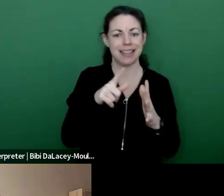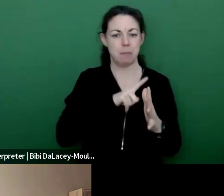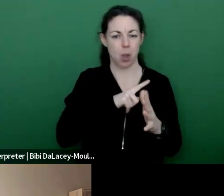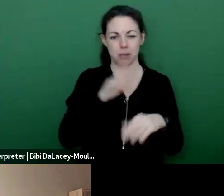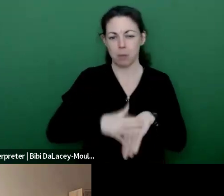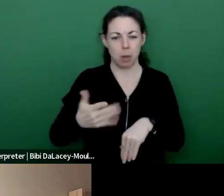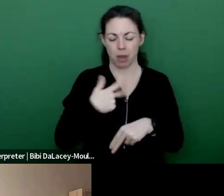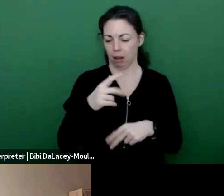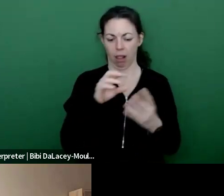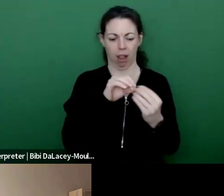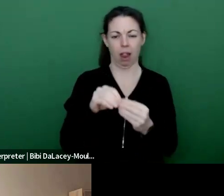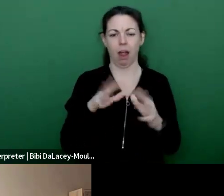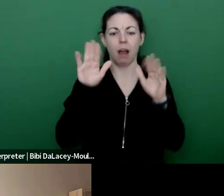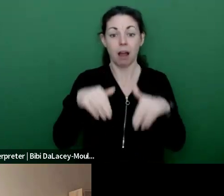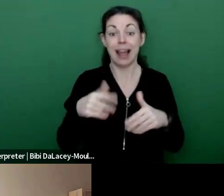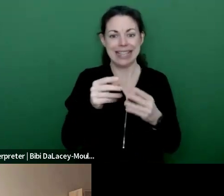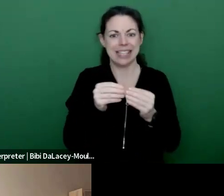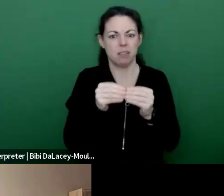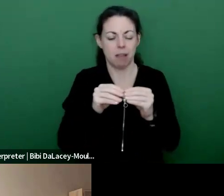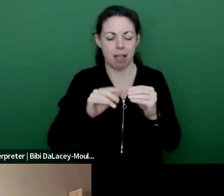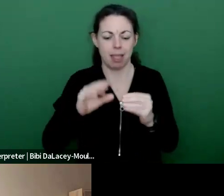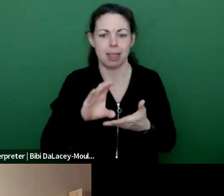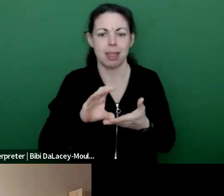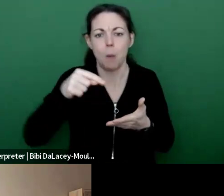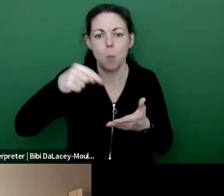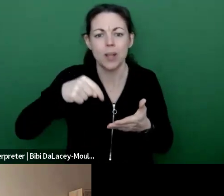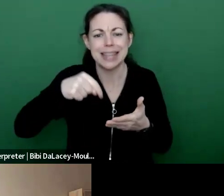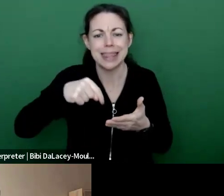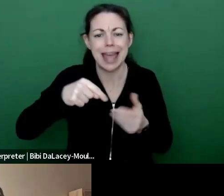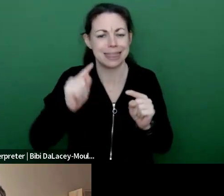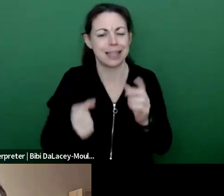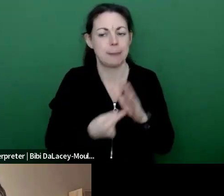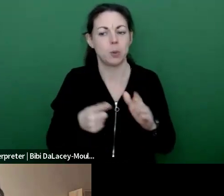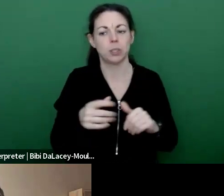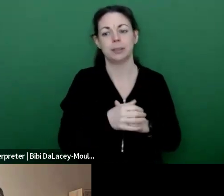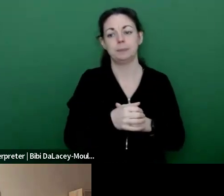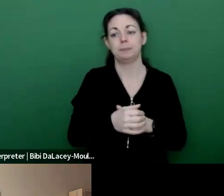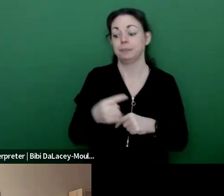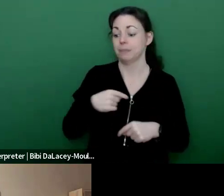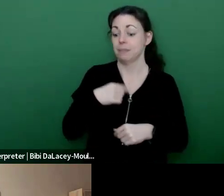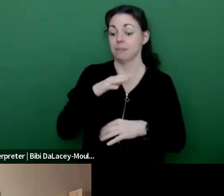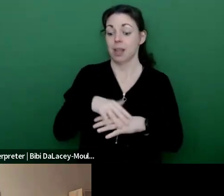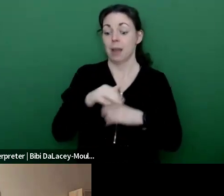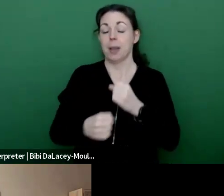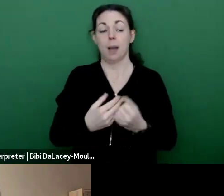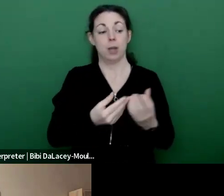So I... In the end, I've now done training, learning, and development, and no two days will look the